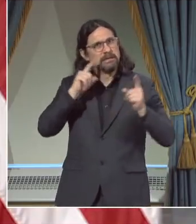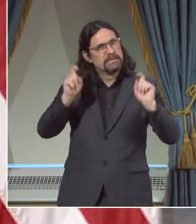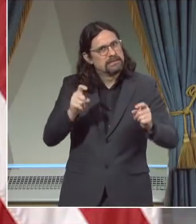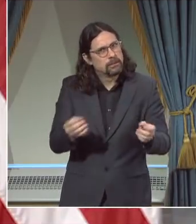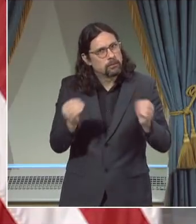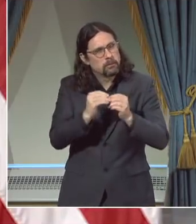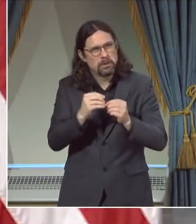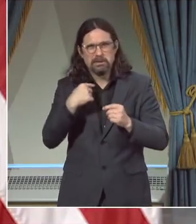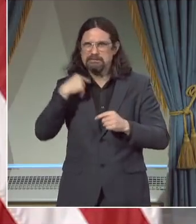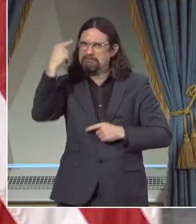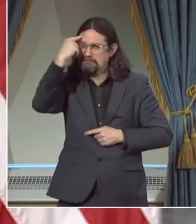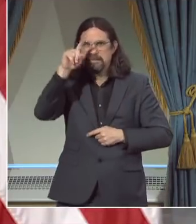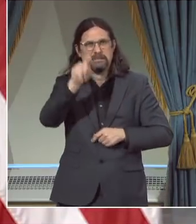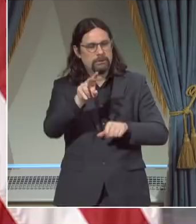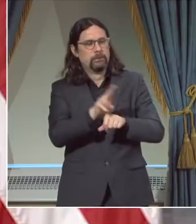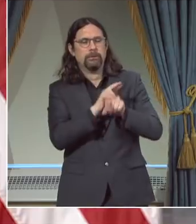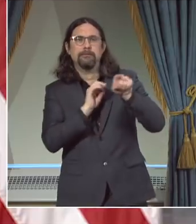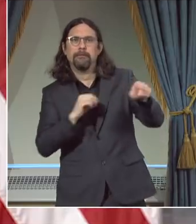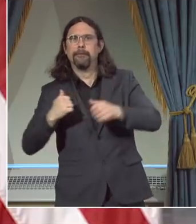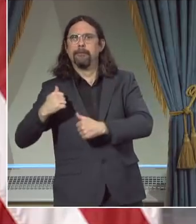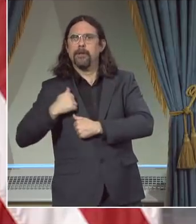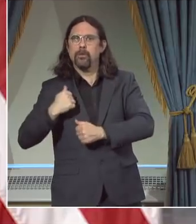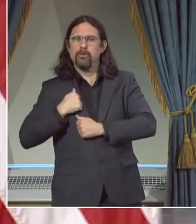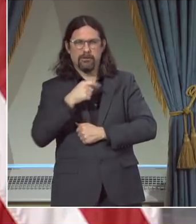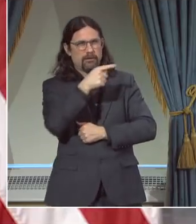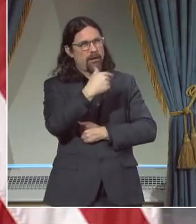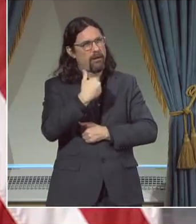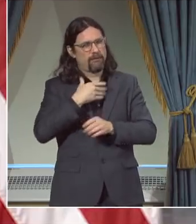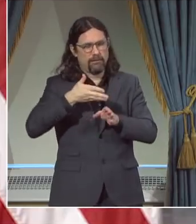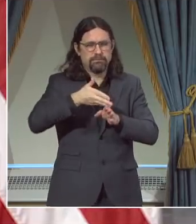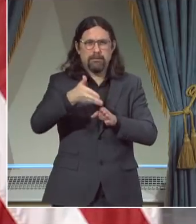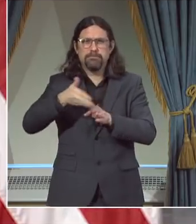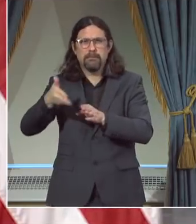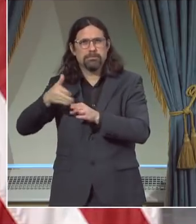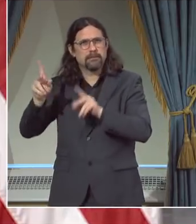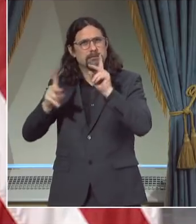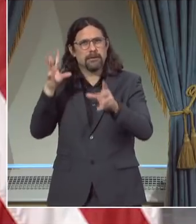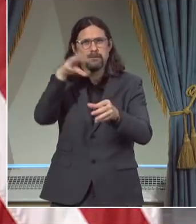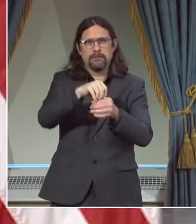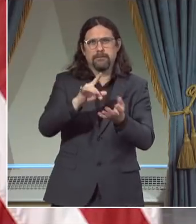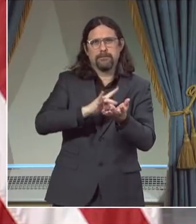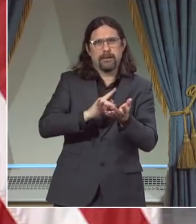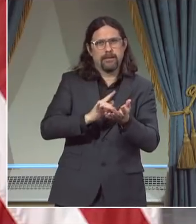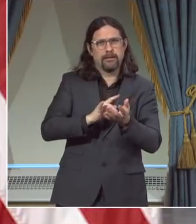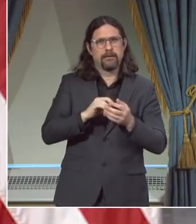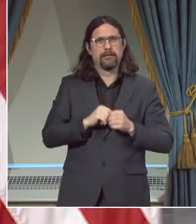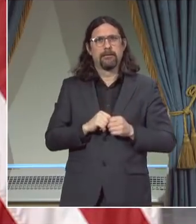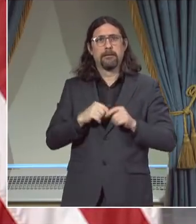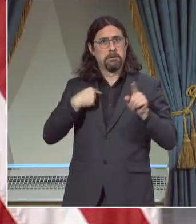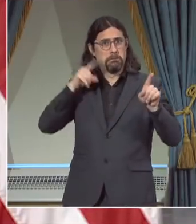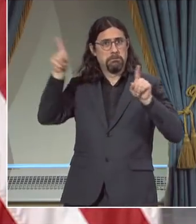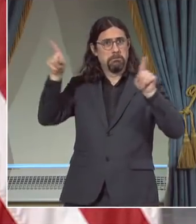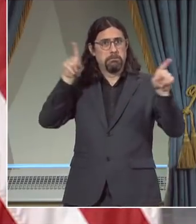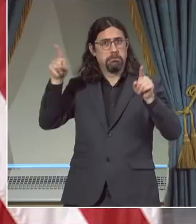PERSONNEL IS FROM THE MILITARY. EVERYBODY HAS BEEN RECEPTIVE. I'M AIWTING FOR SPECIFIC RESULTS, BUT AGAIN I WILL